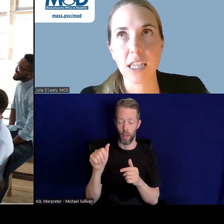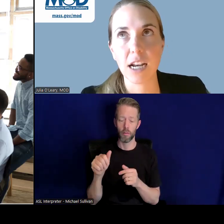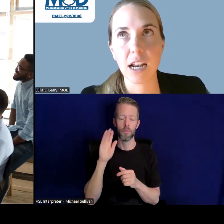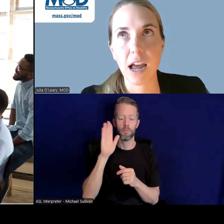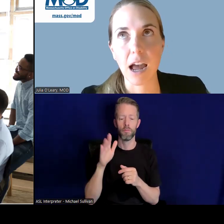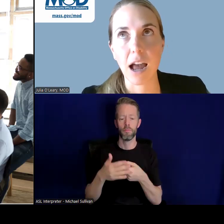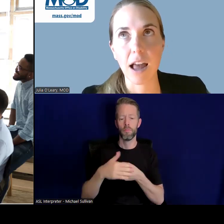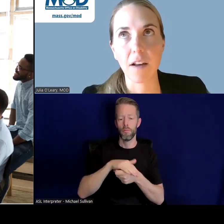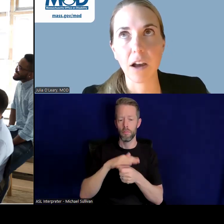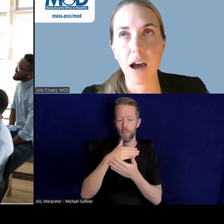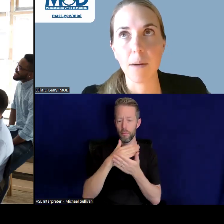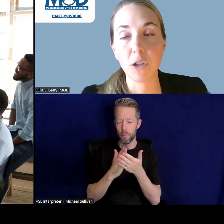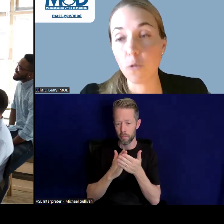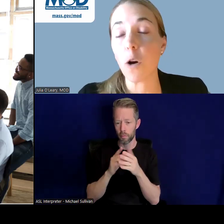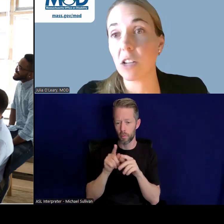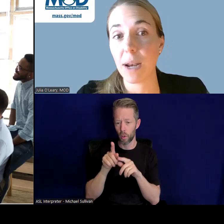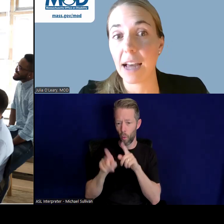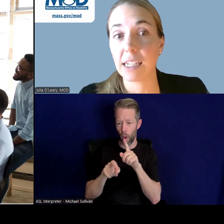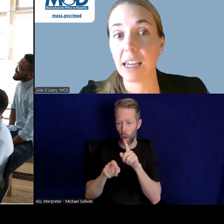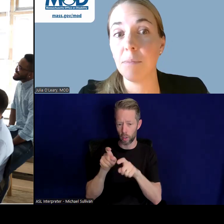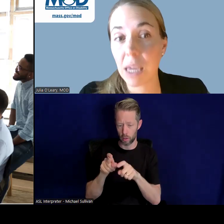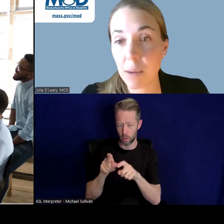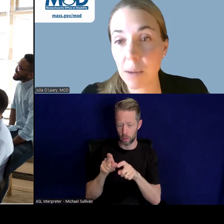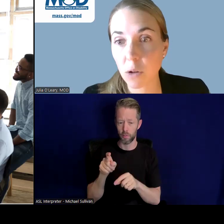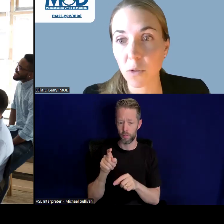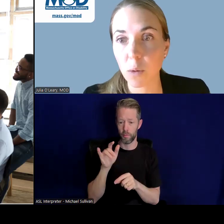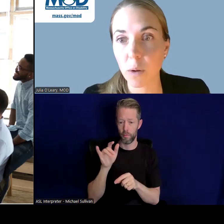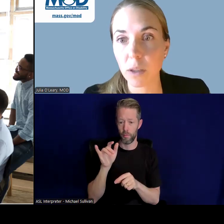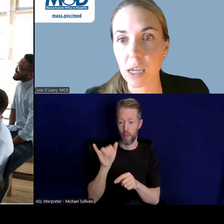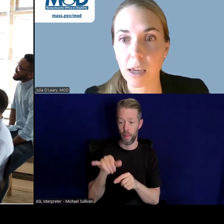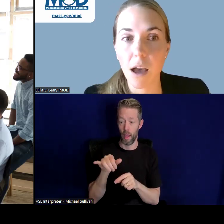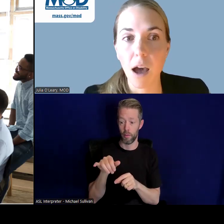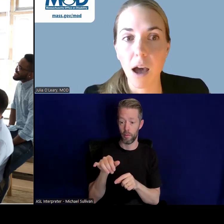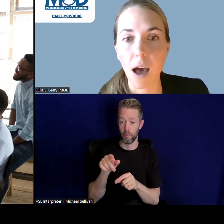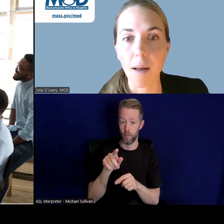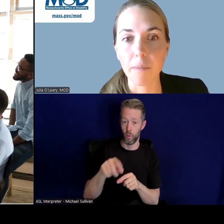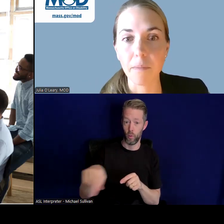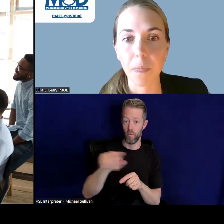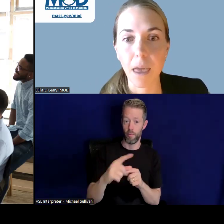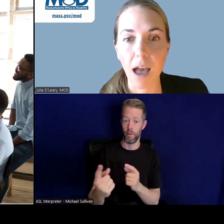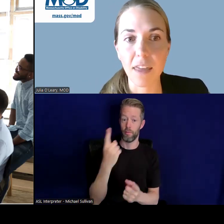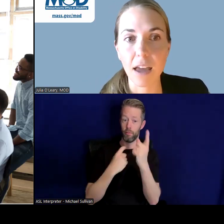And we're going to cover some of the questions that you folks have been asking me most